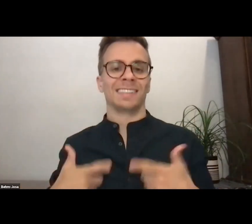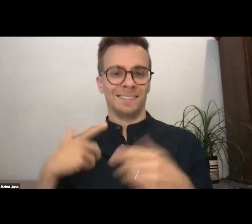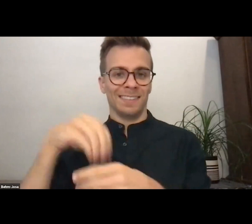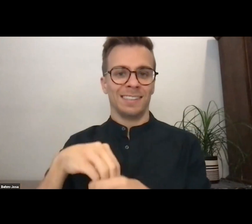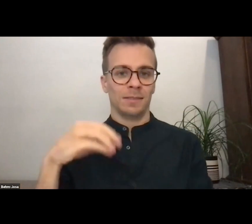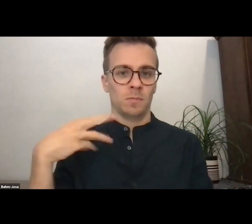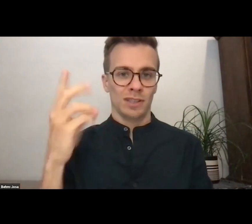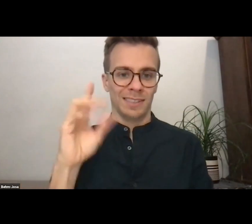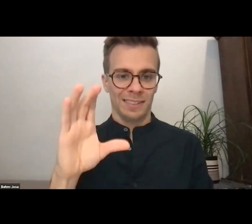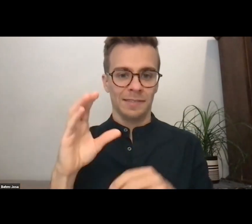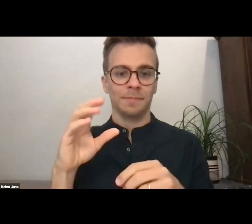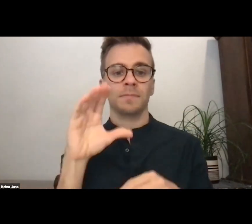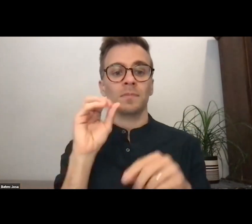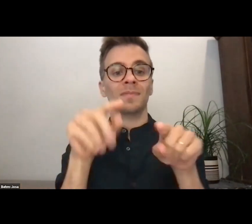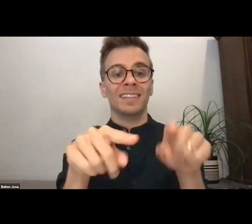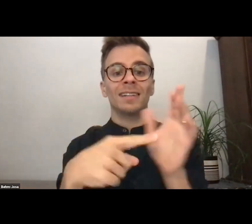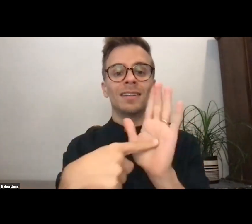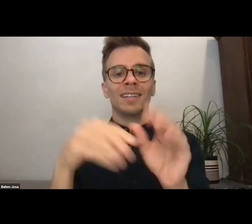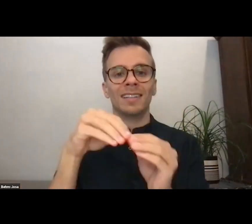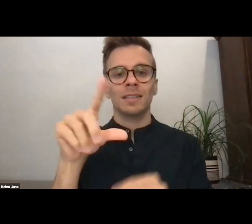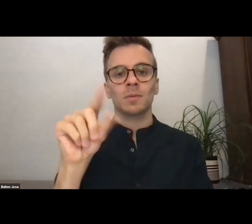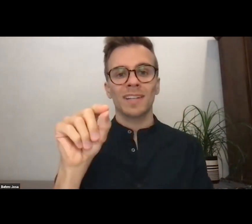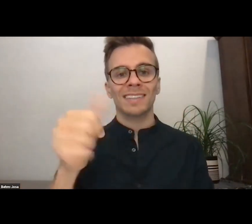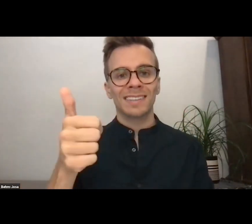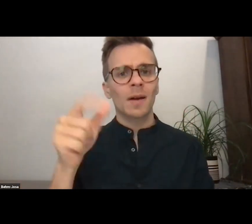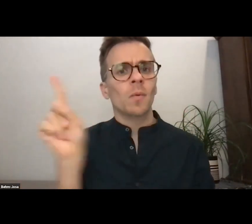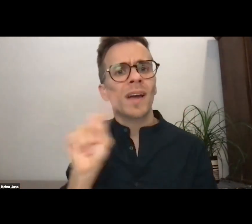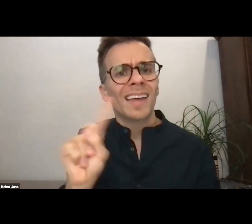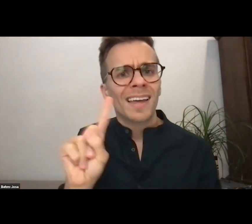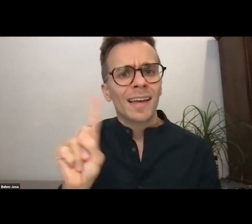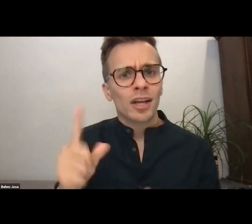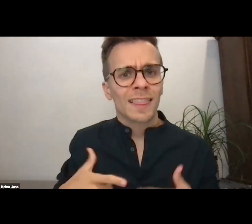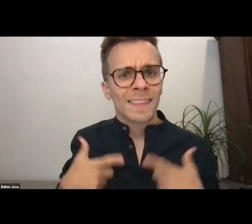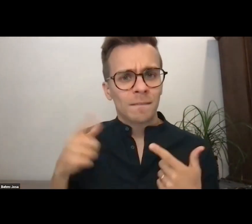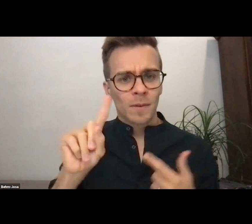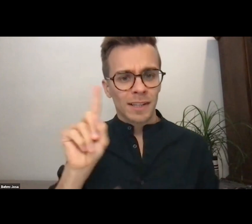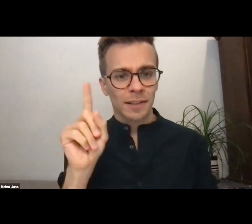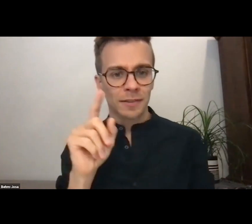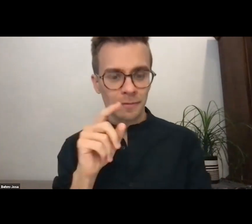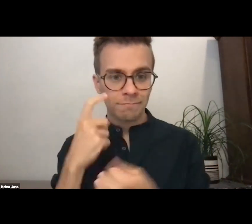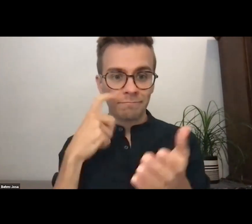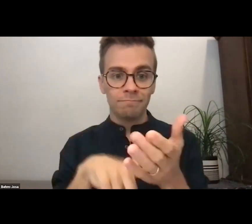And, if you look at this map, you'll see that 1/3 of Gallaudet employees live inside Washington, D.C. And this particular map is from 2010.